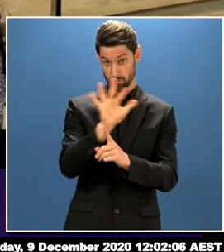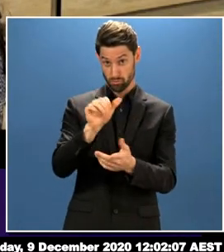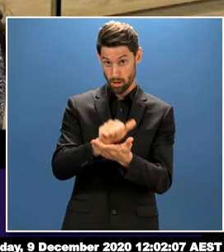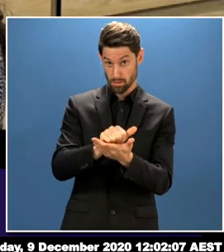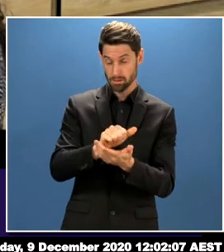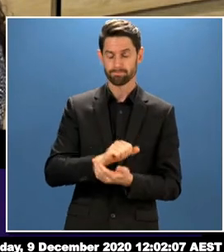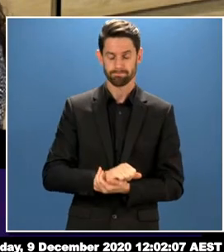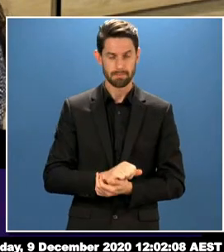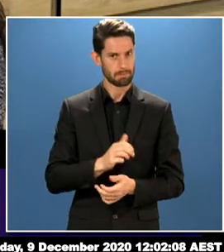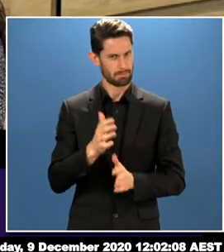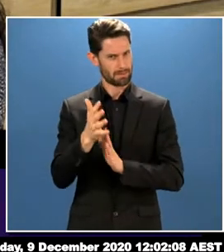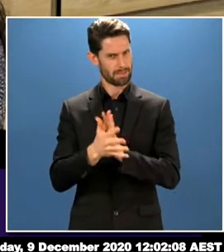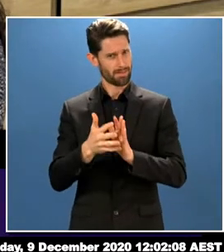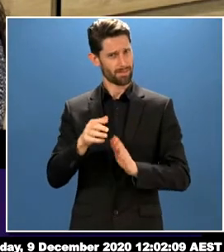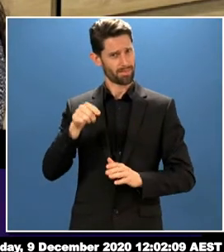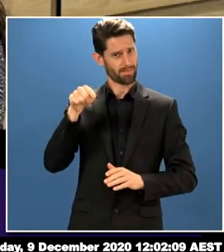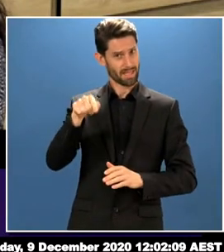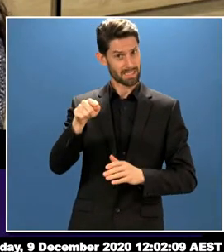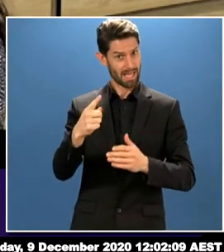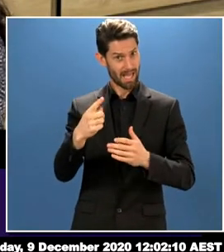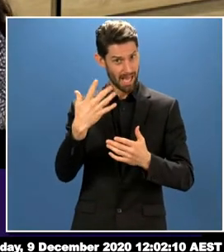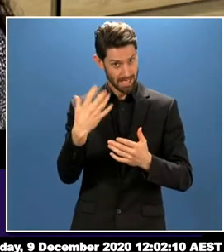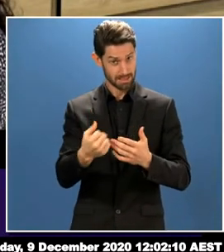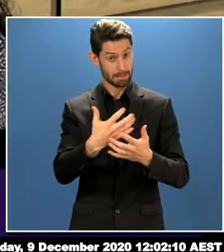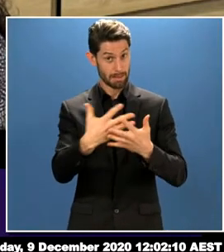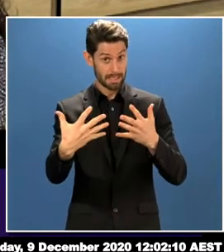And that tells me that that conversation had quite an impact